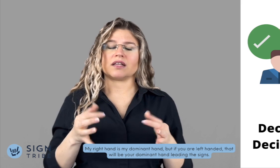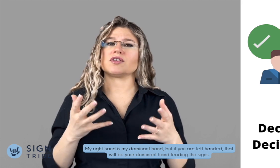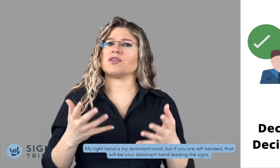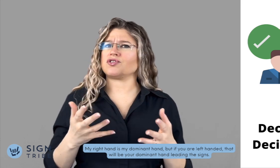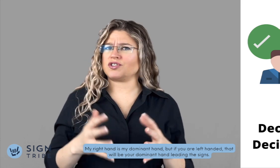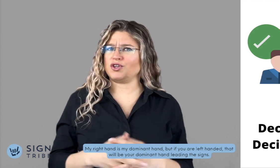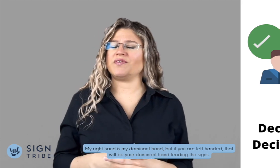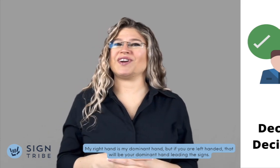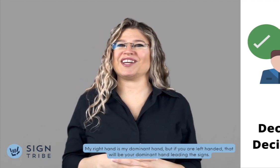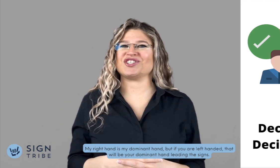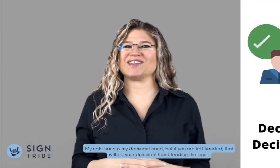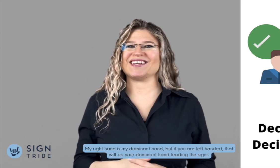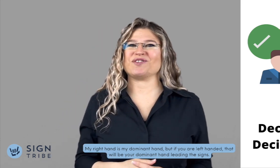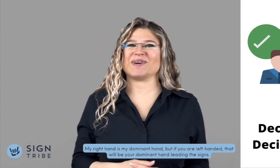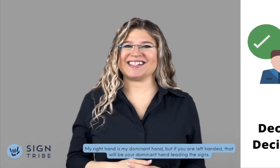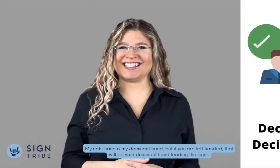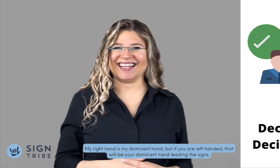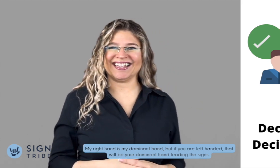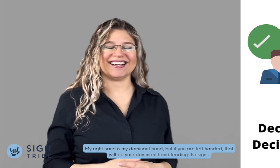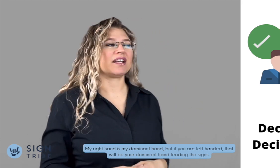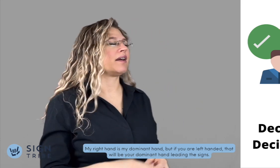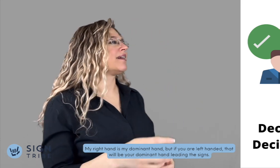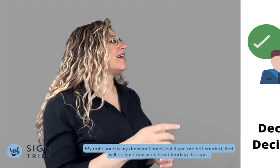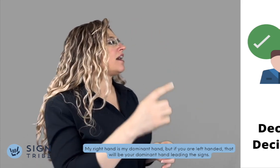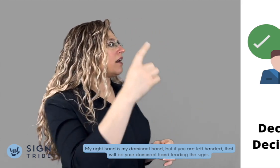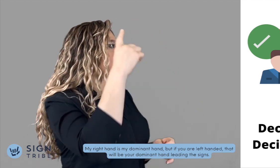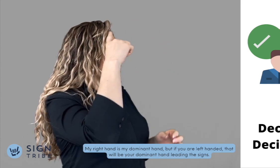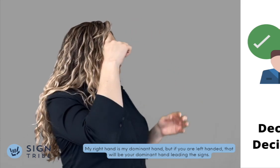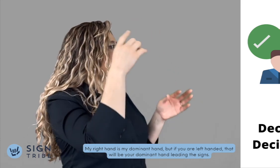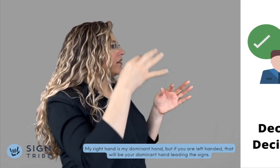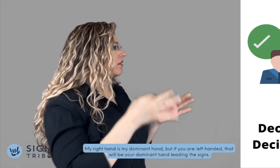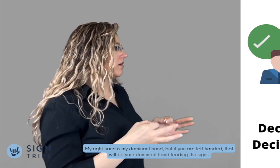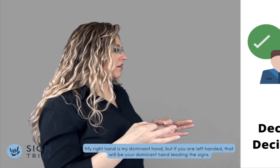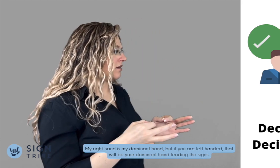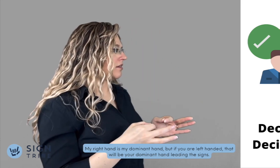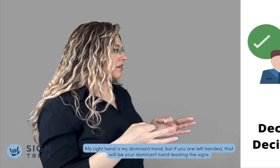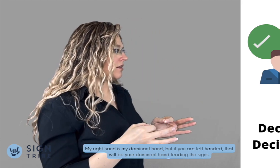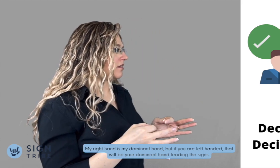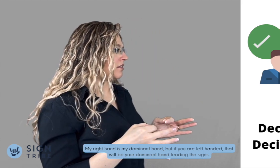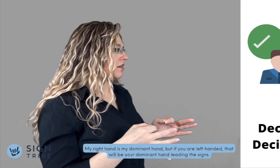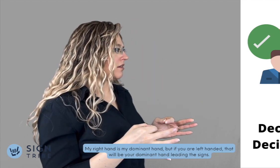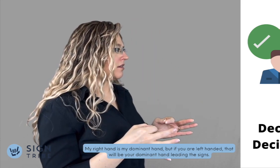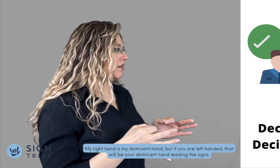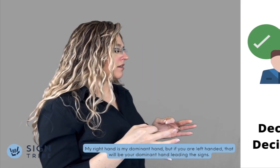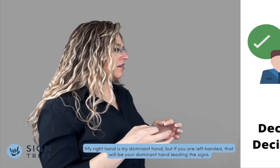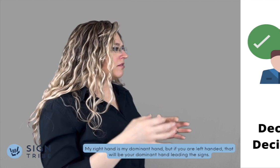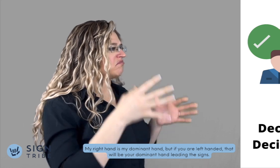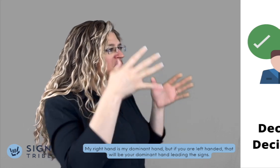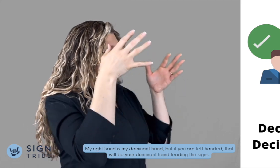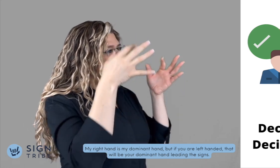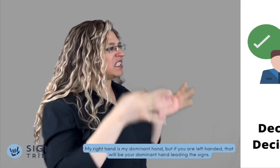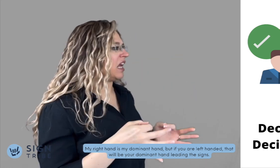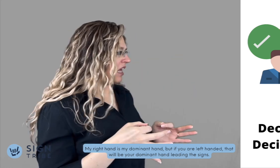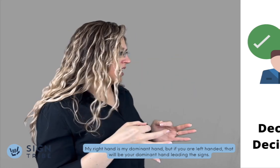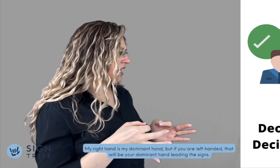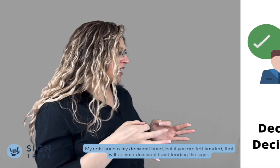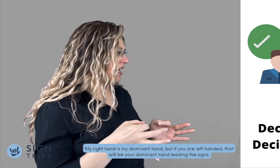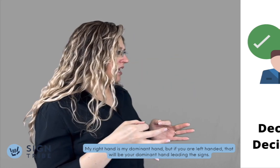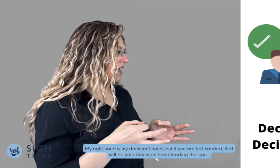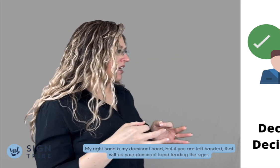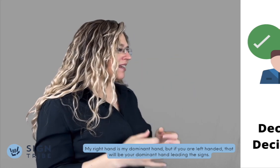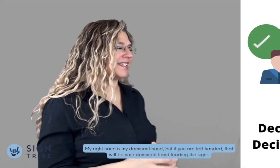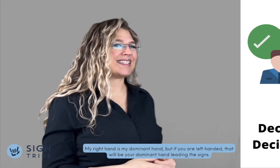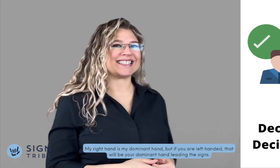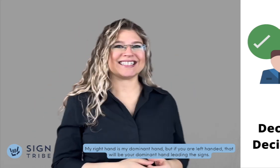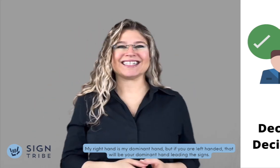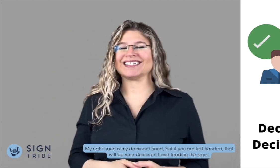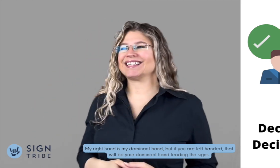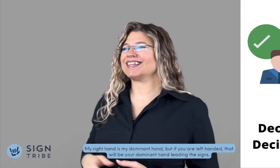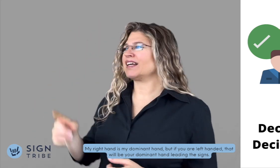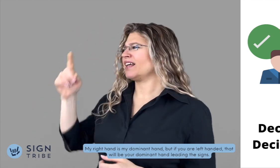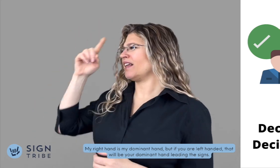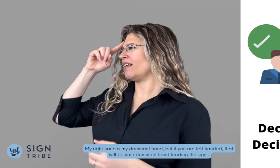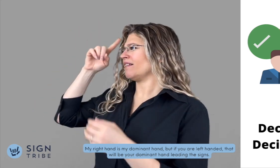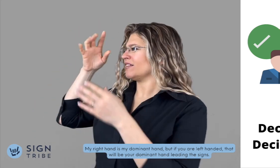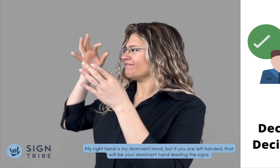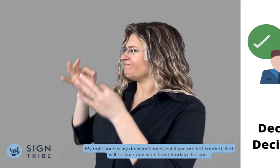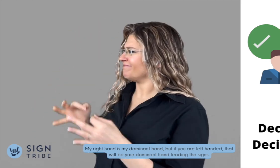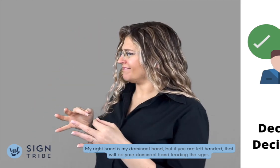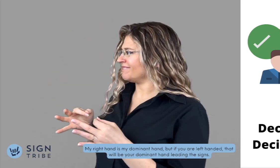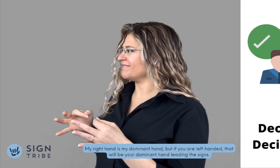So those are two variations that you might see.